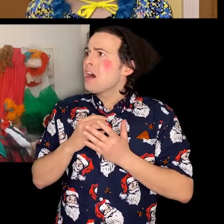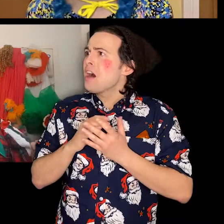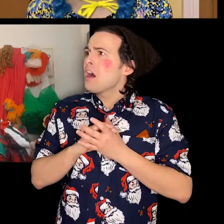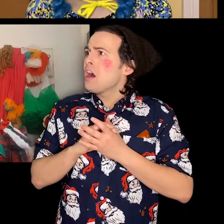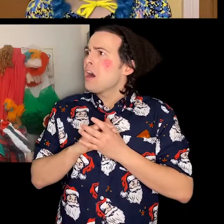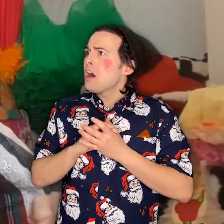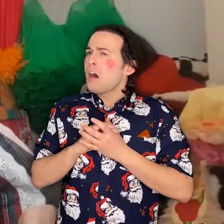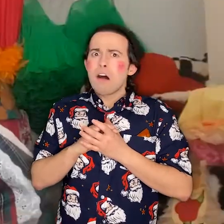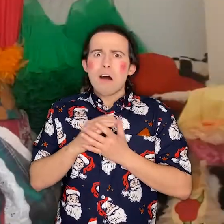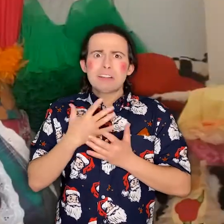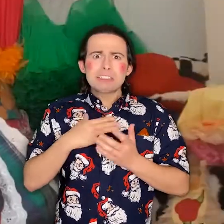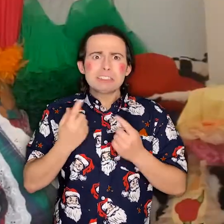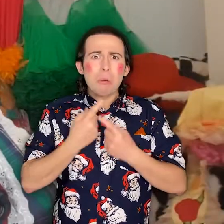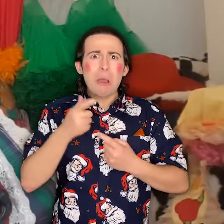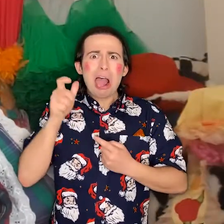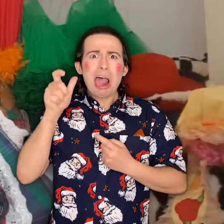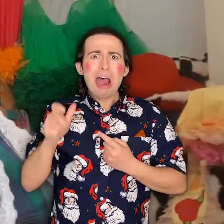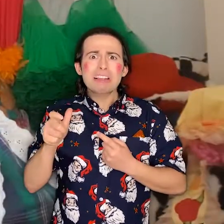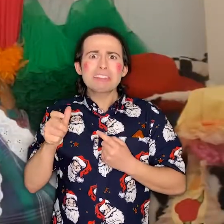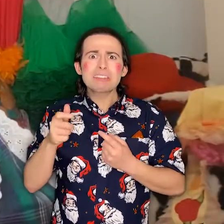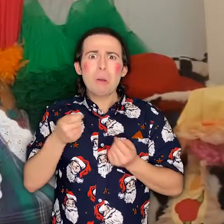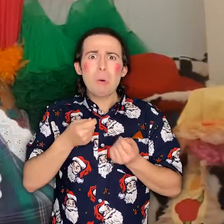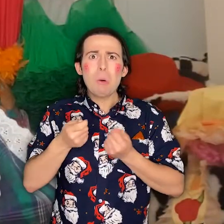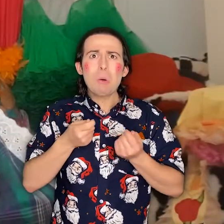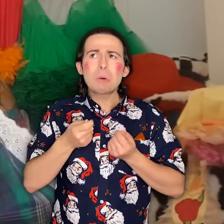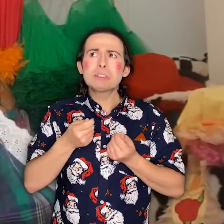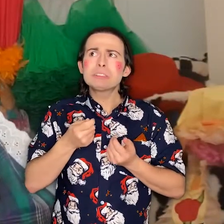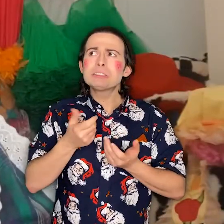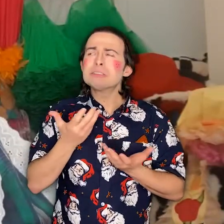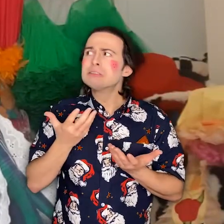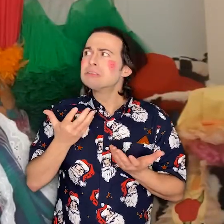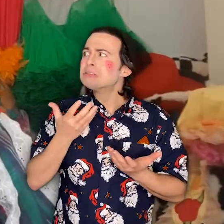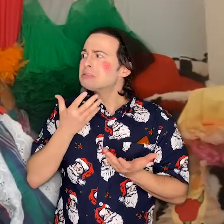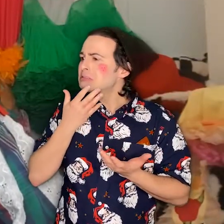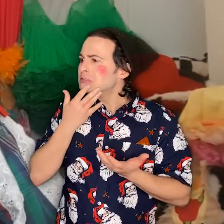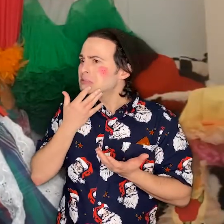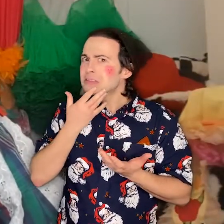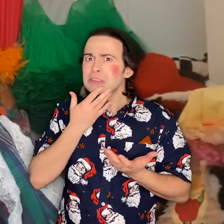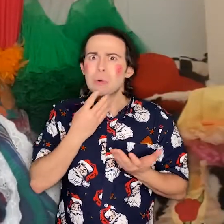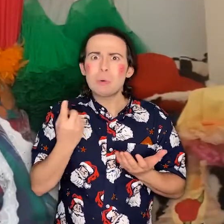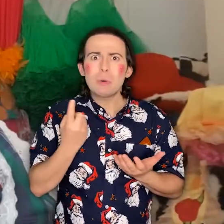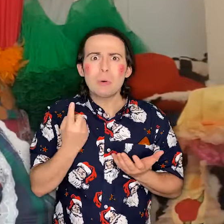Helen – Oh, aye. So somebody else will need to take a turn this year at having us all round.